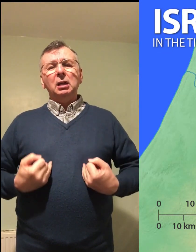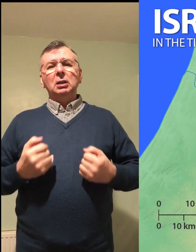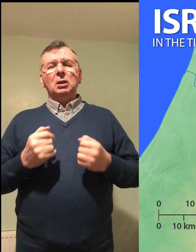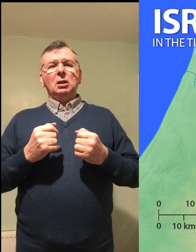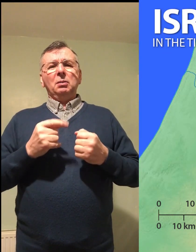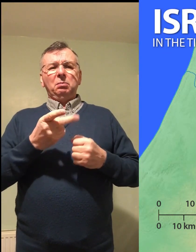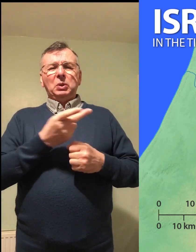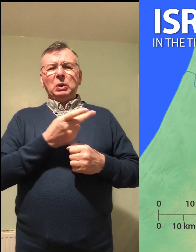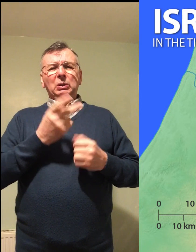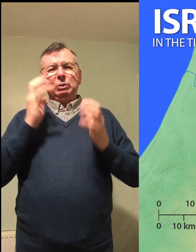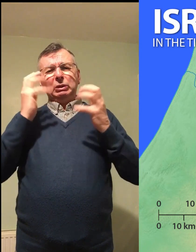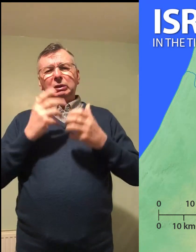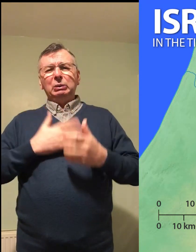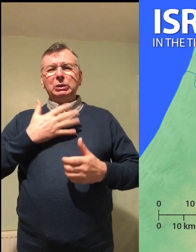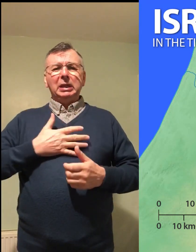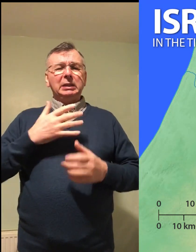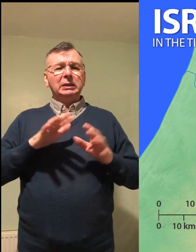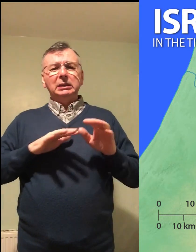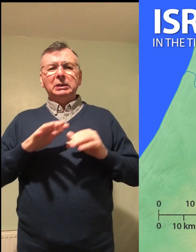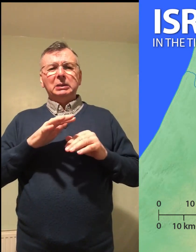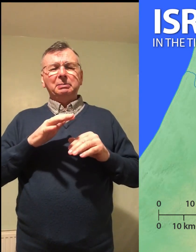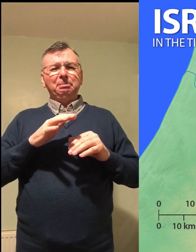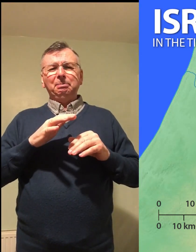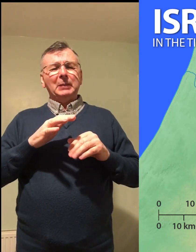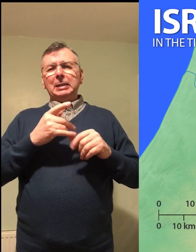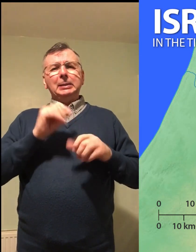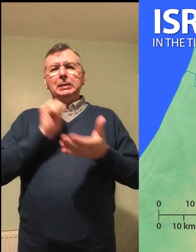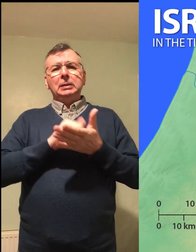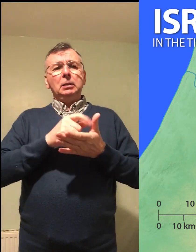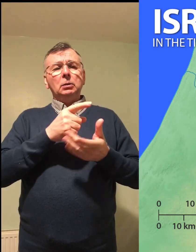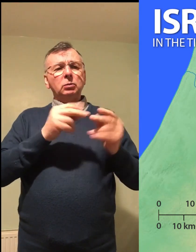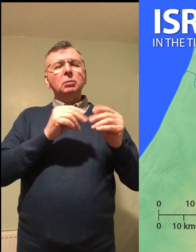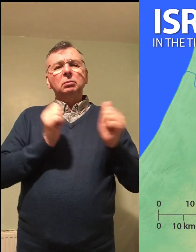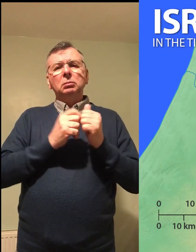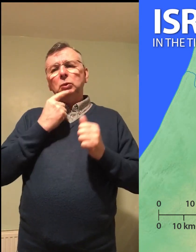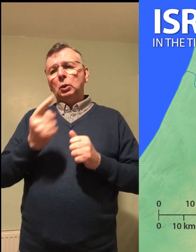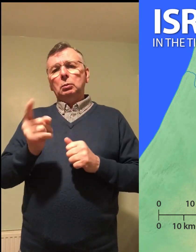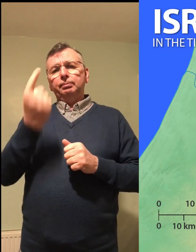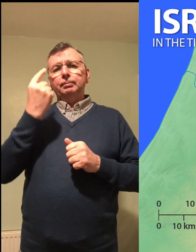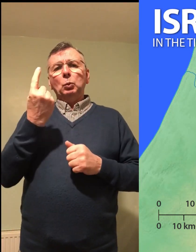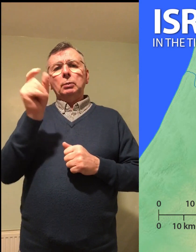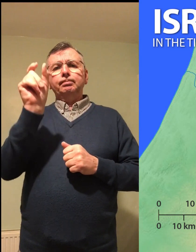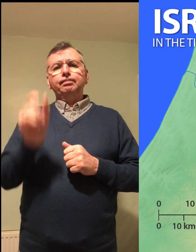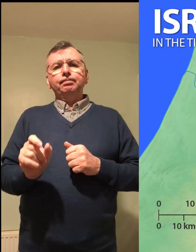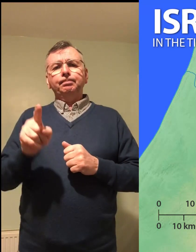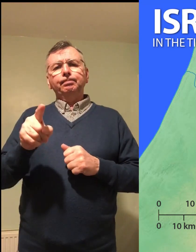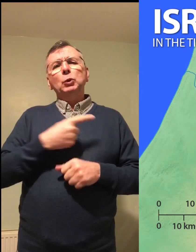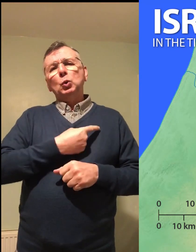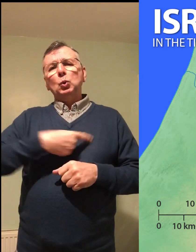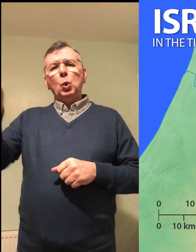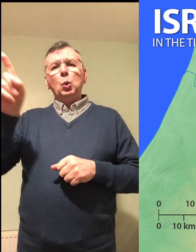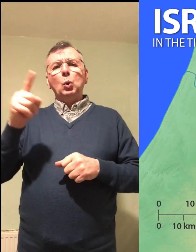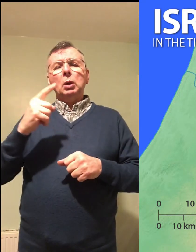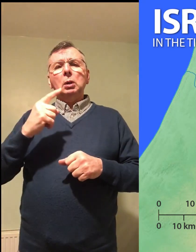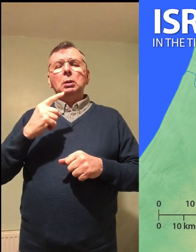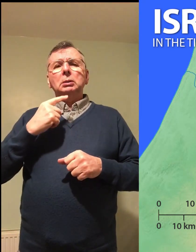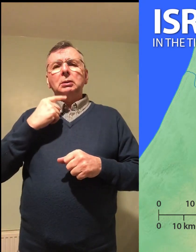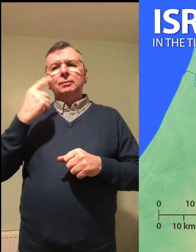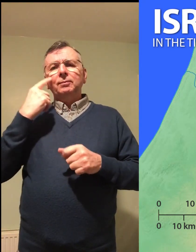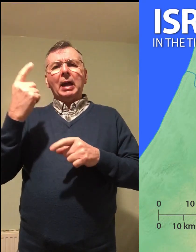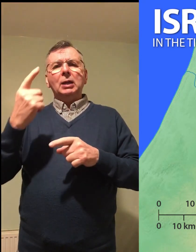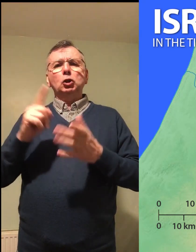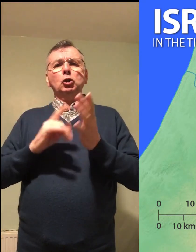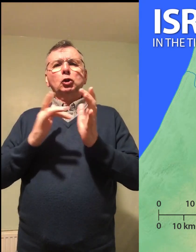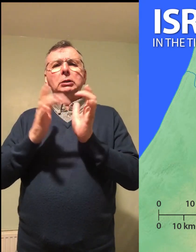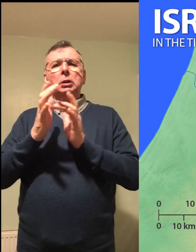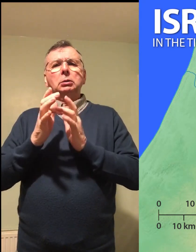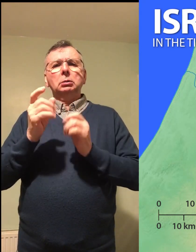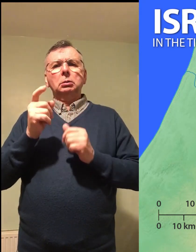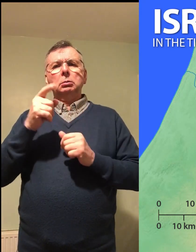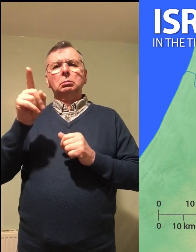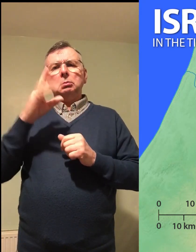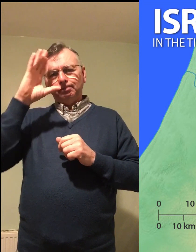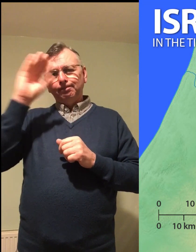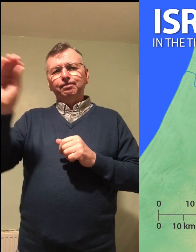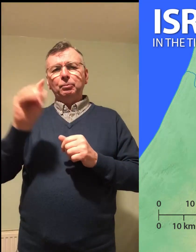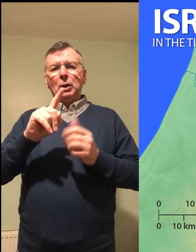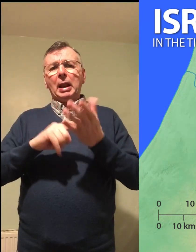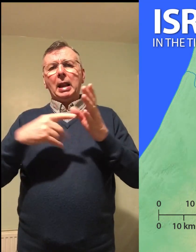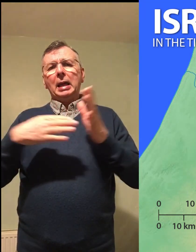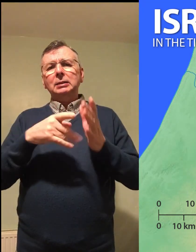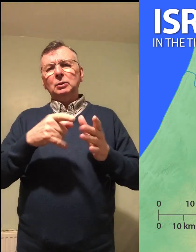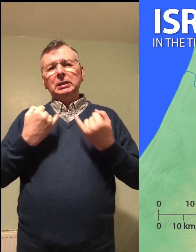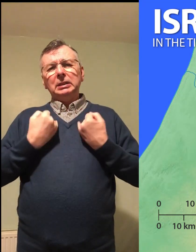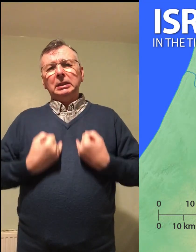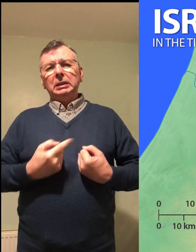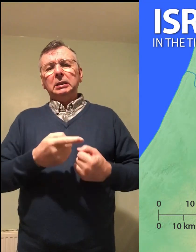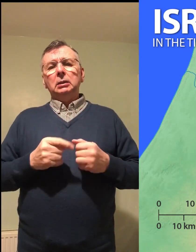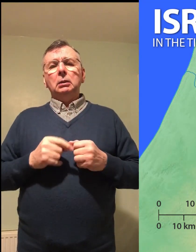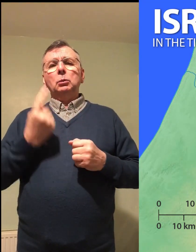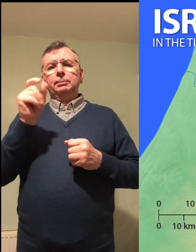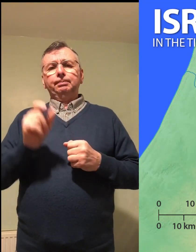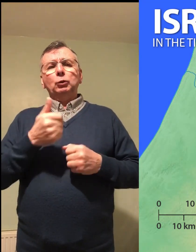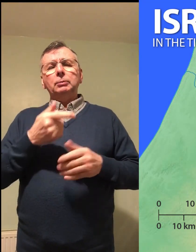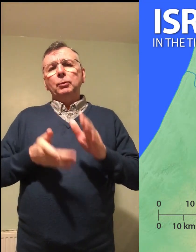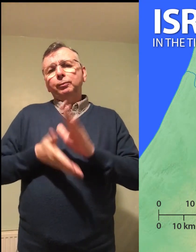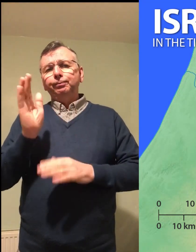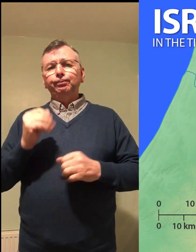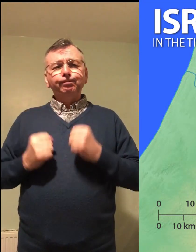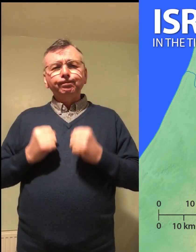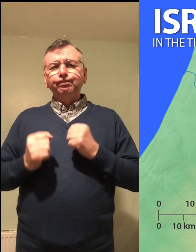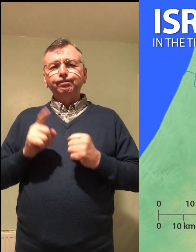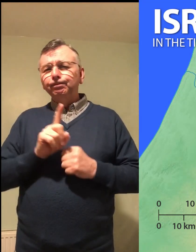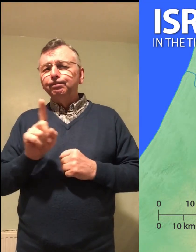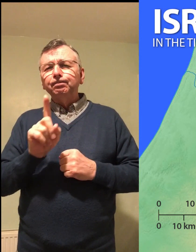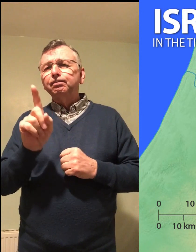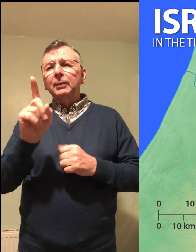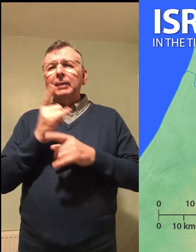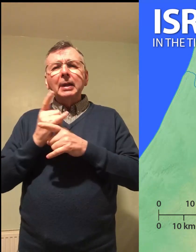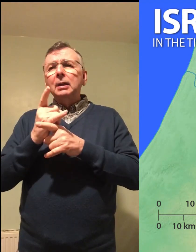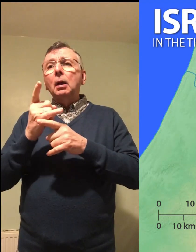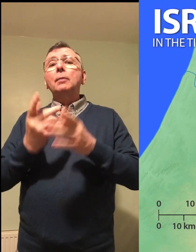worried. Someone was going from Bethany so the sisters sent a message with them to Jesus,